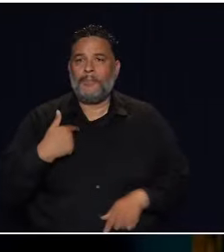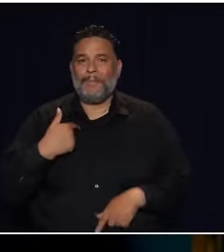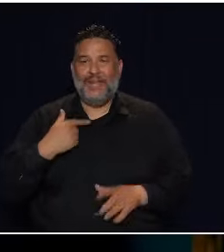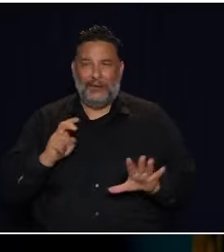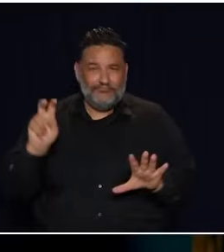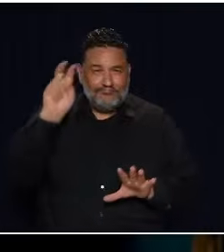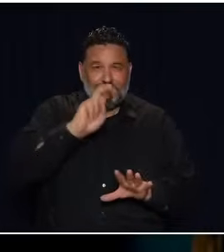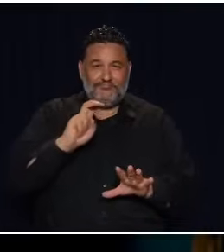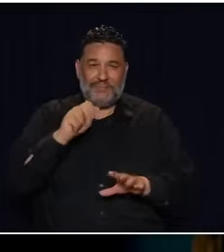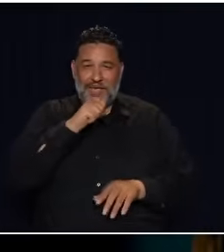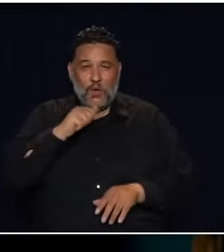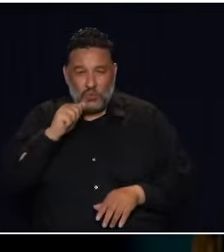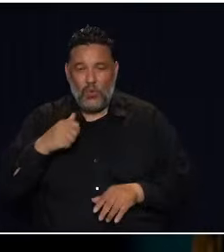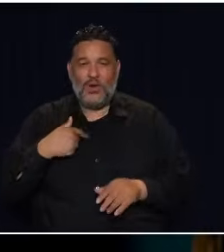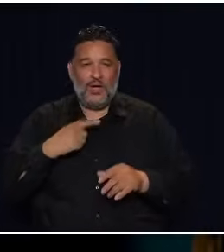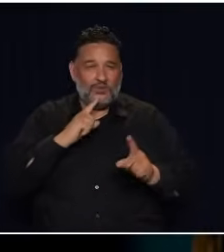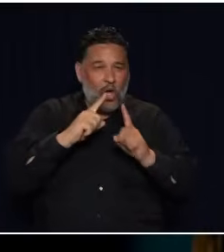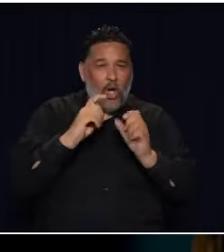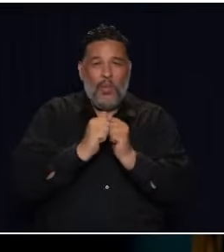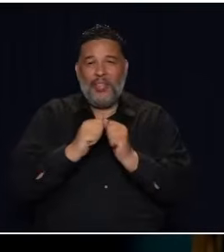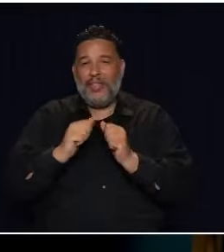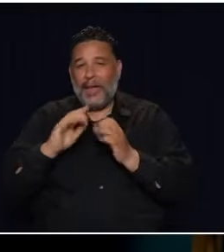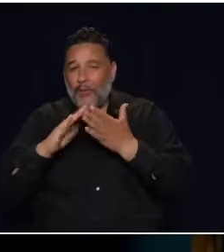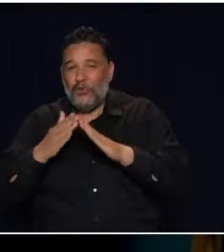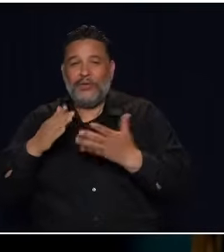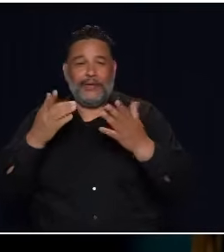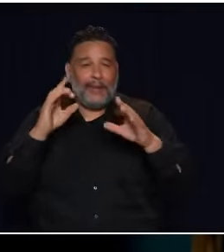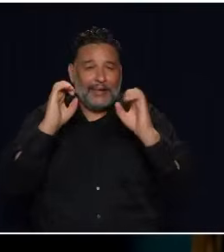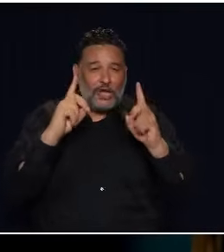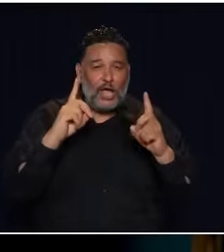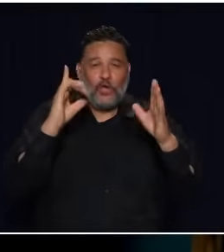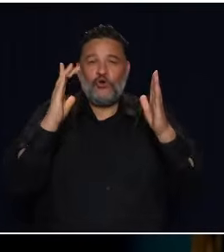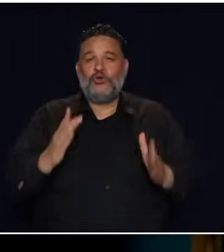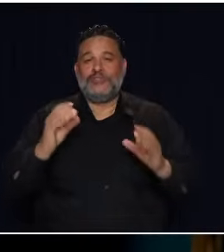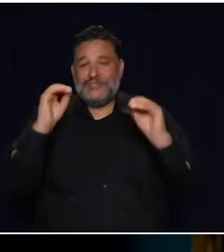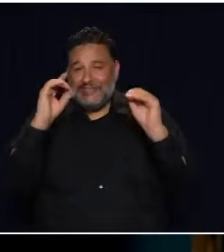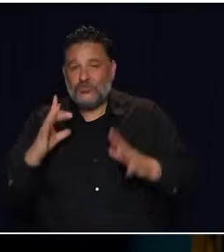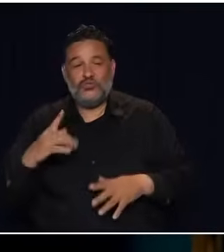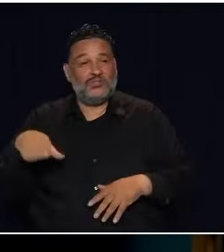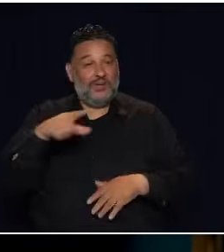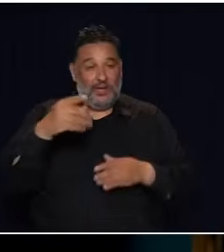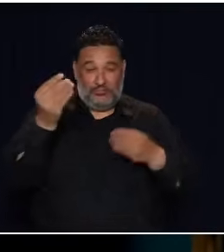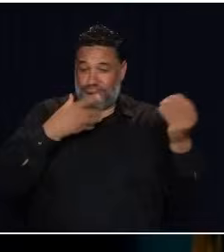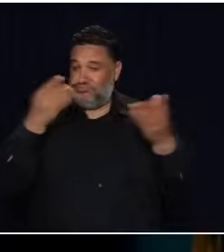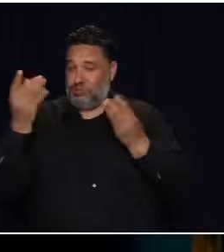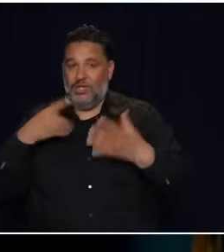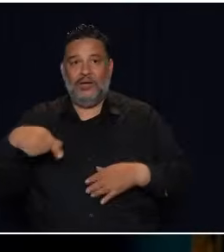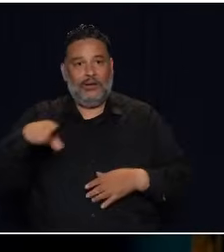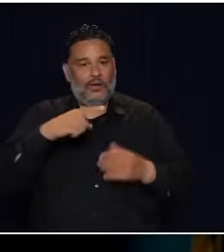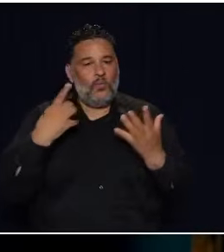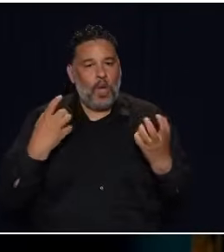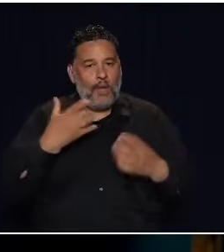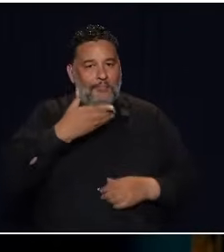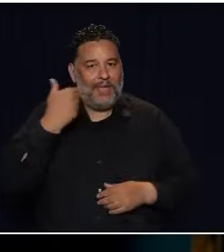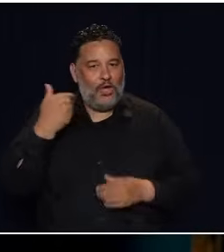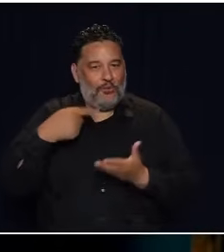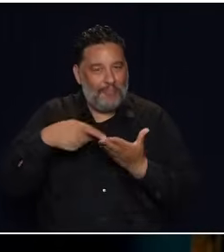TALKING TO VARIOUS EDUCATORS,